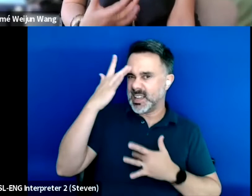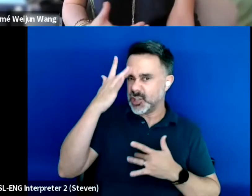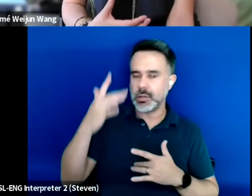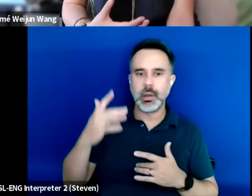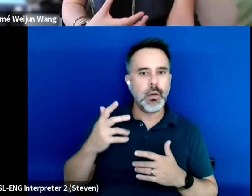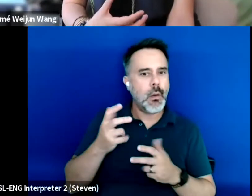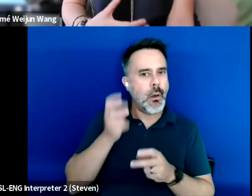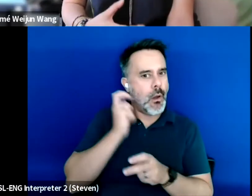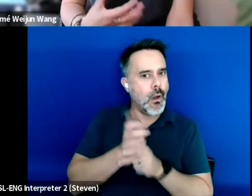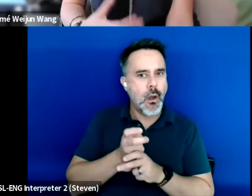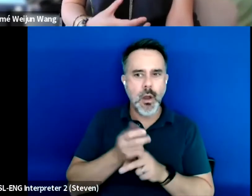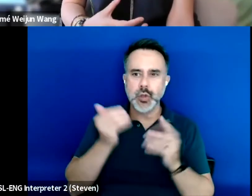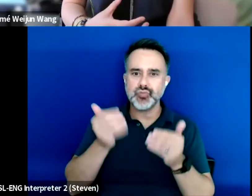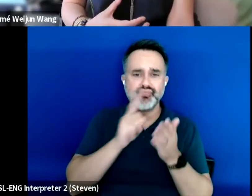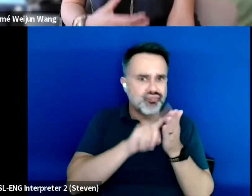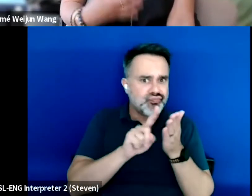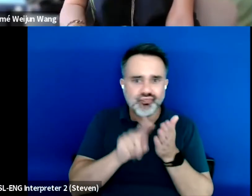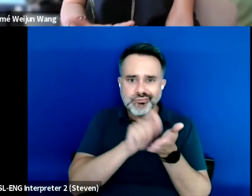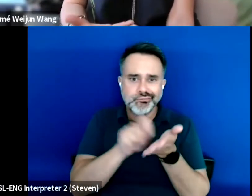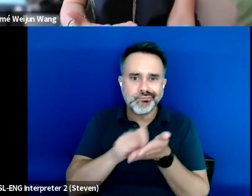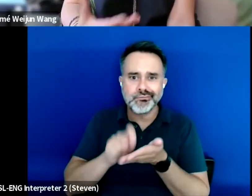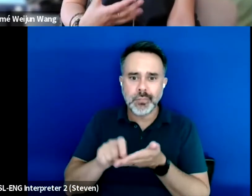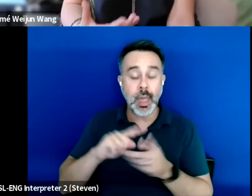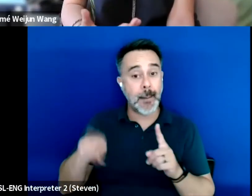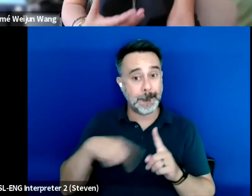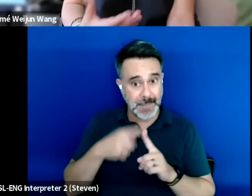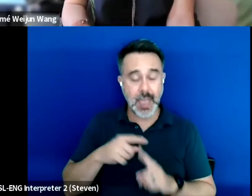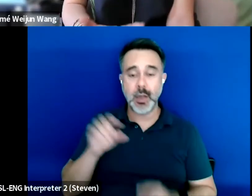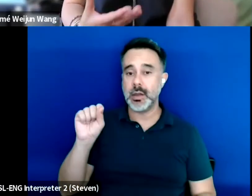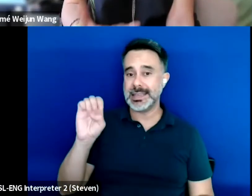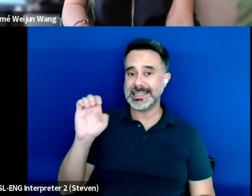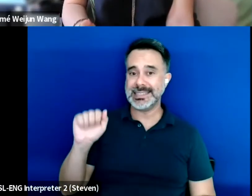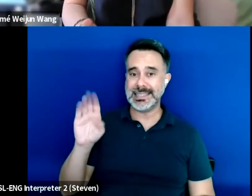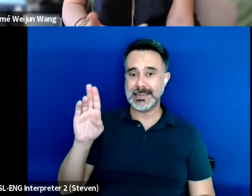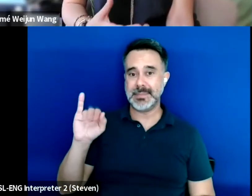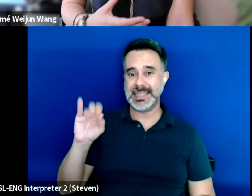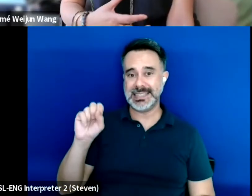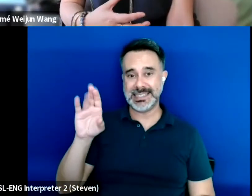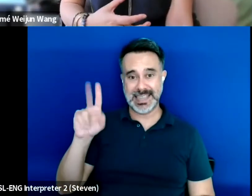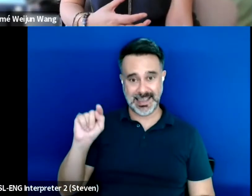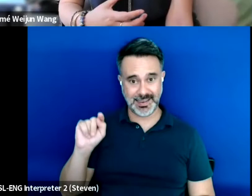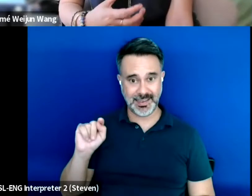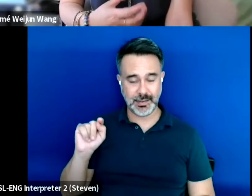but I really get a lot from that, knowing that she was able to do that kind of work.